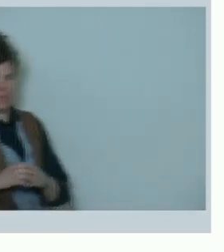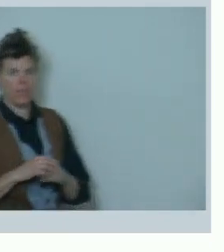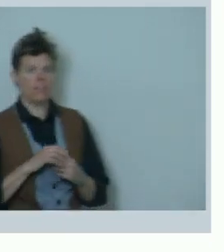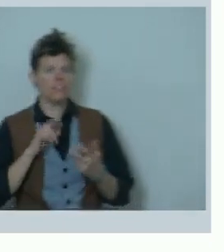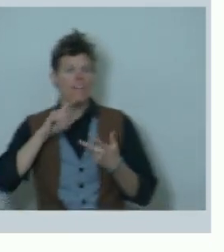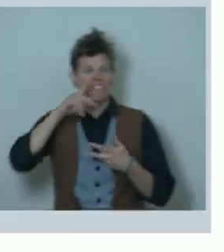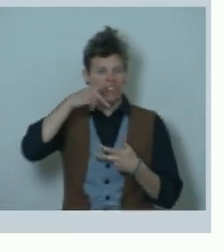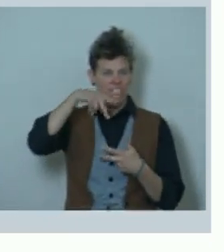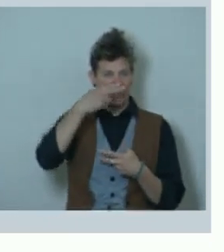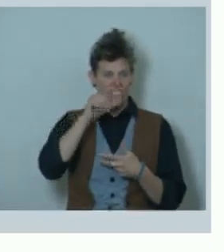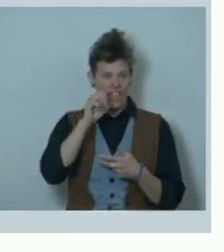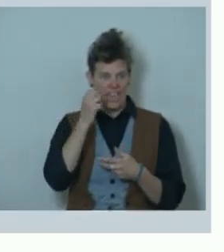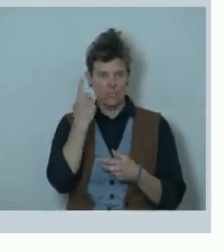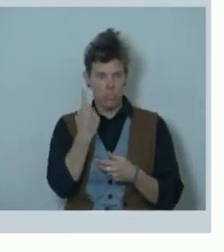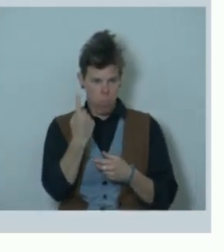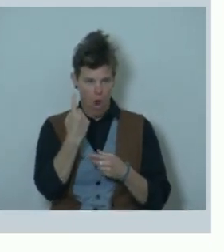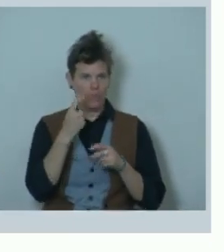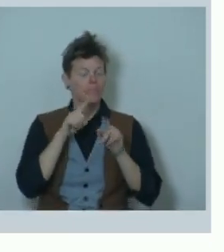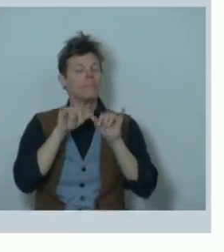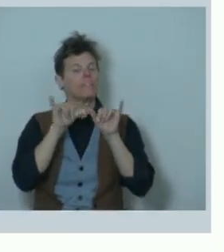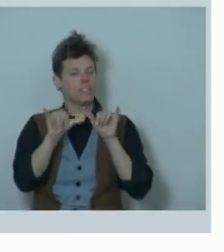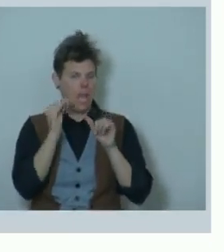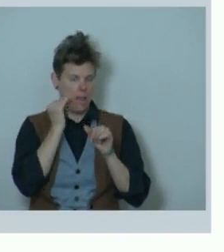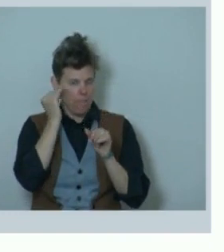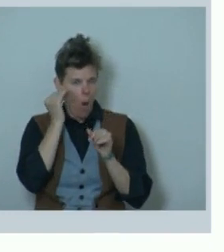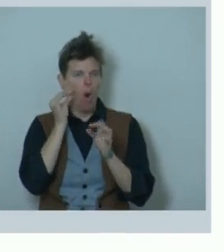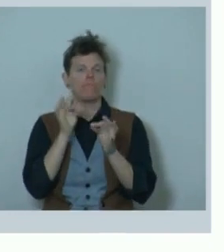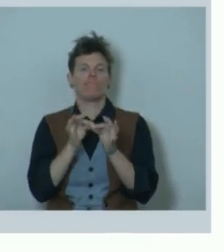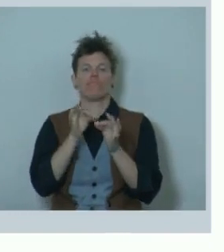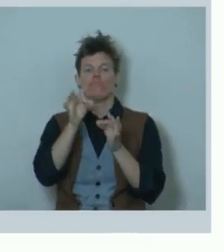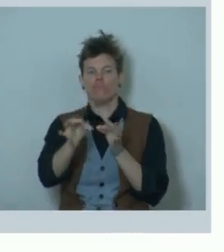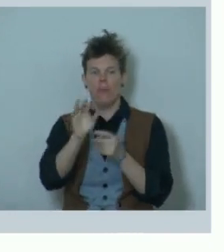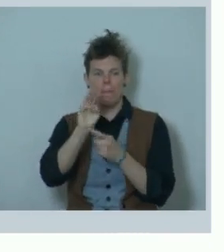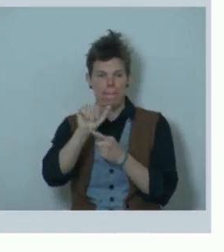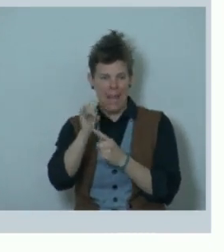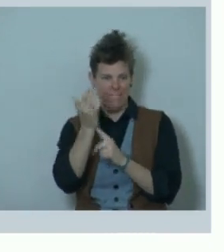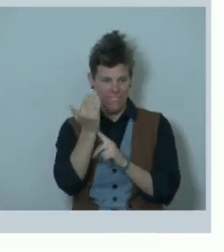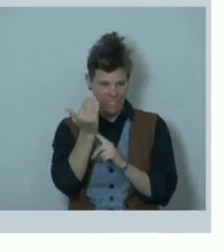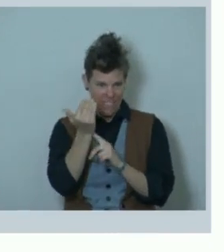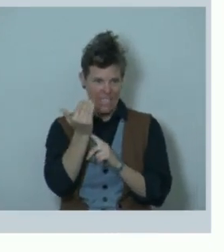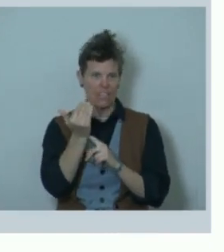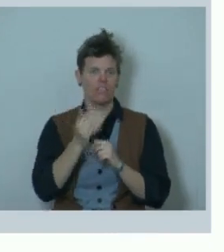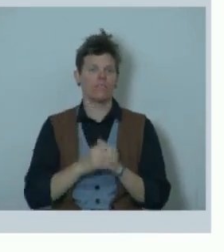LIKE AND HOW YOU PHASE IT IN. WHAT WOULD PHASE ONE LOOK LIKE?